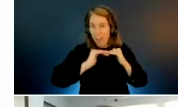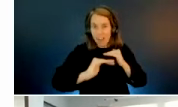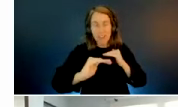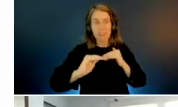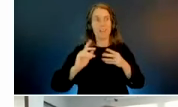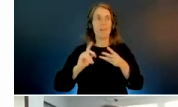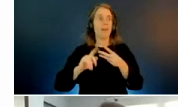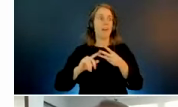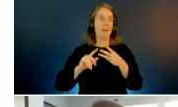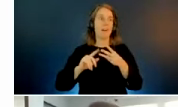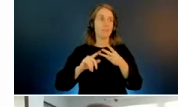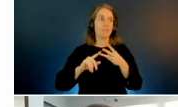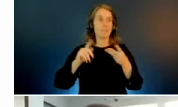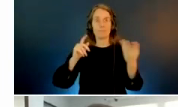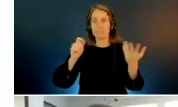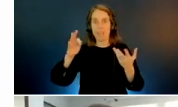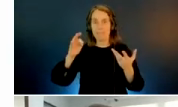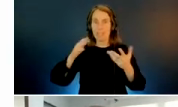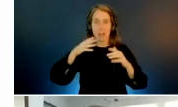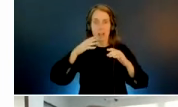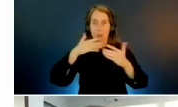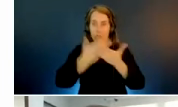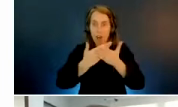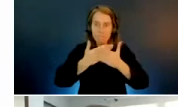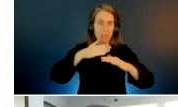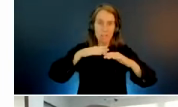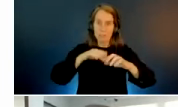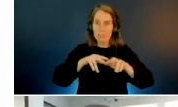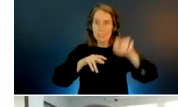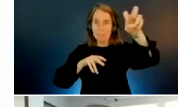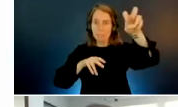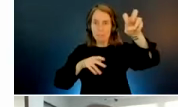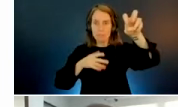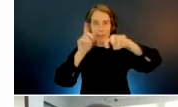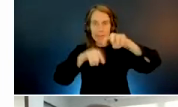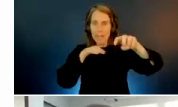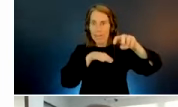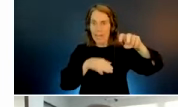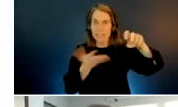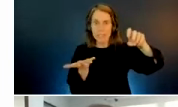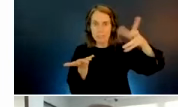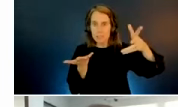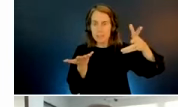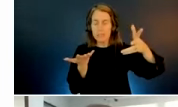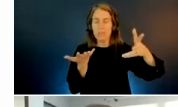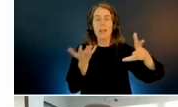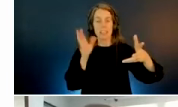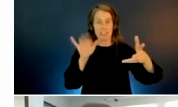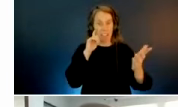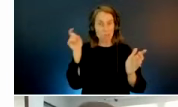um to you please call your county election office or Disability Rights South Carolina the only thing